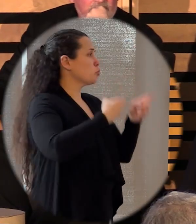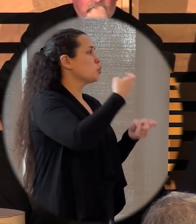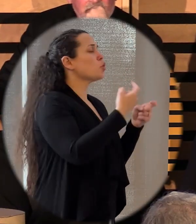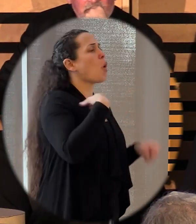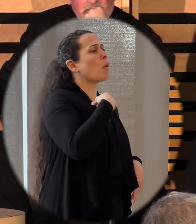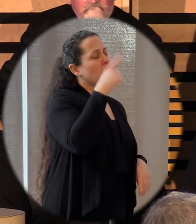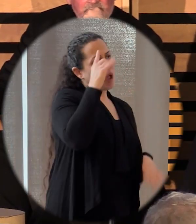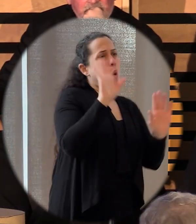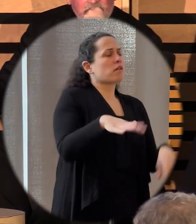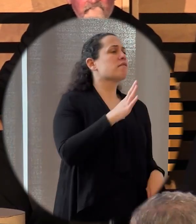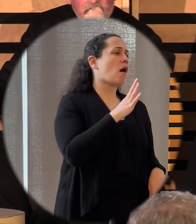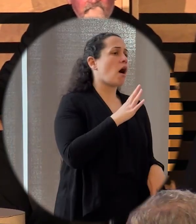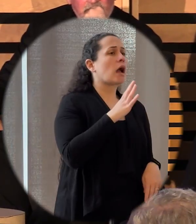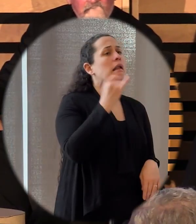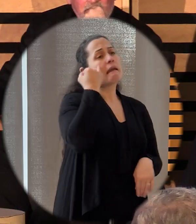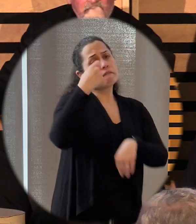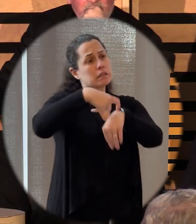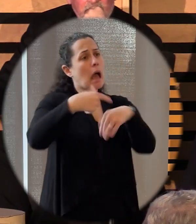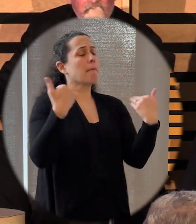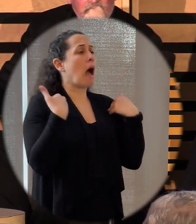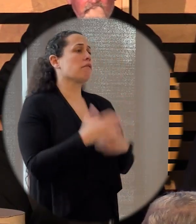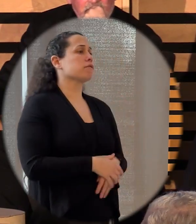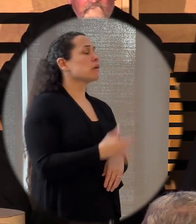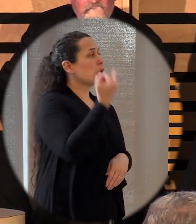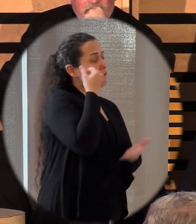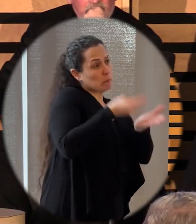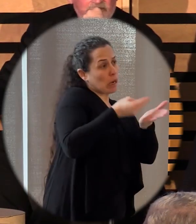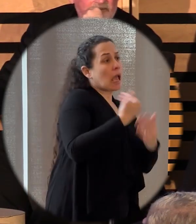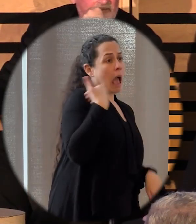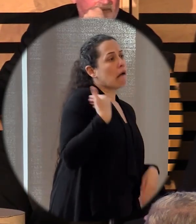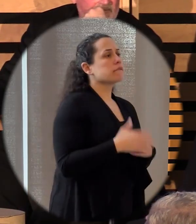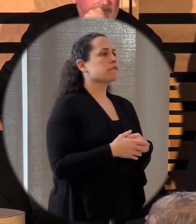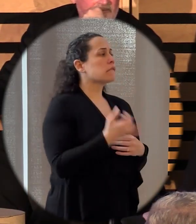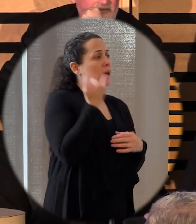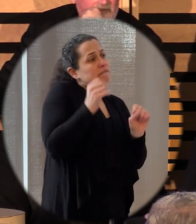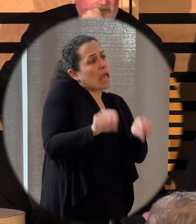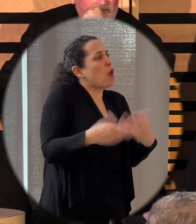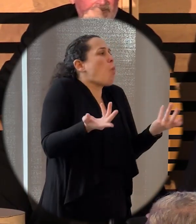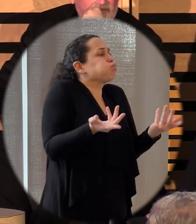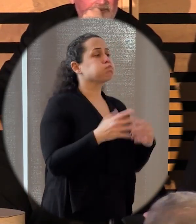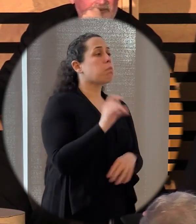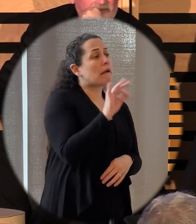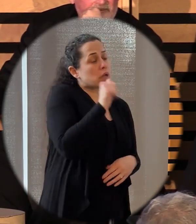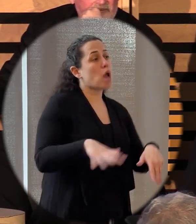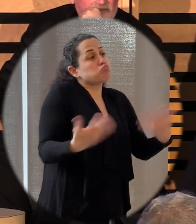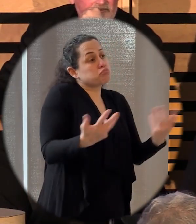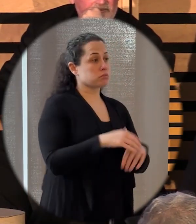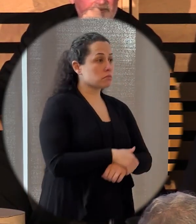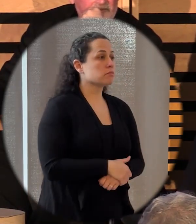can do it when there's time, when there's money, um, and when it's convenient.